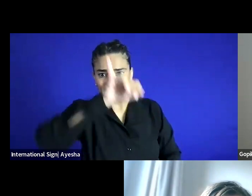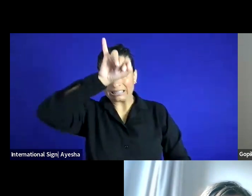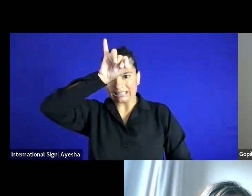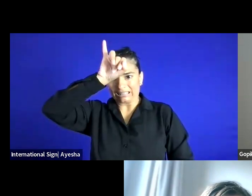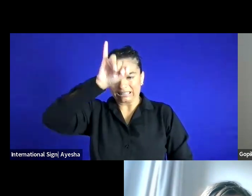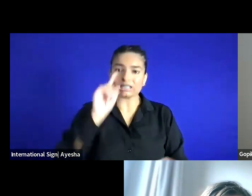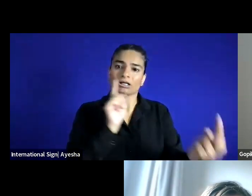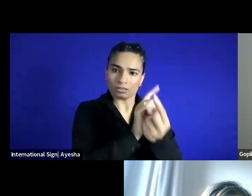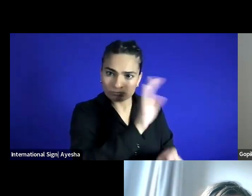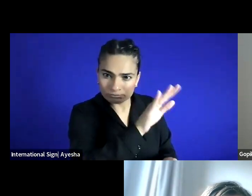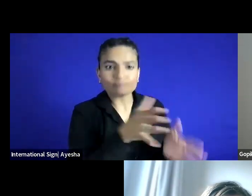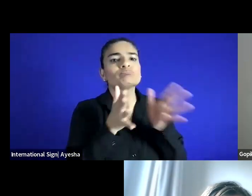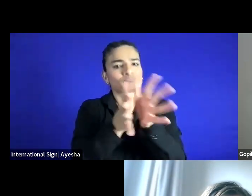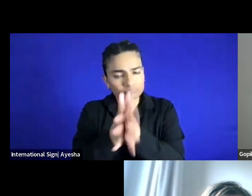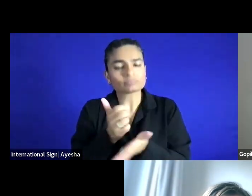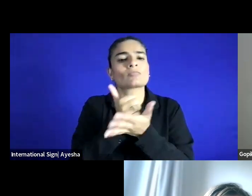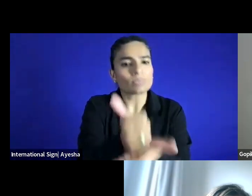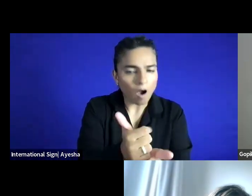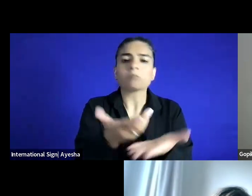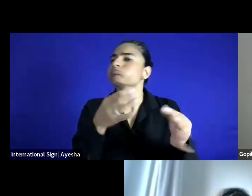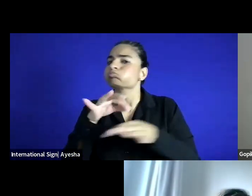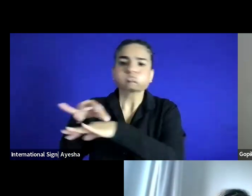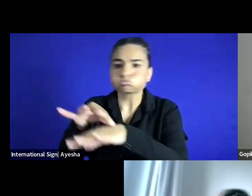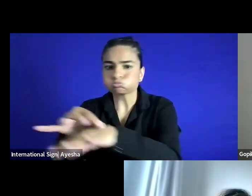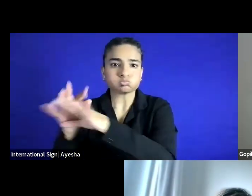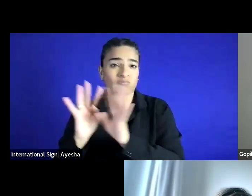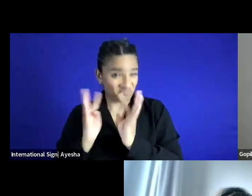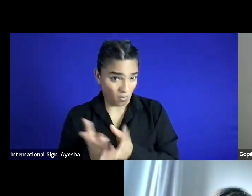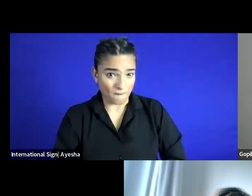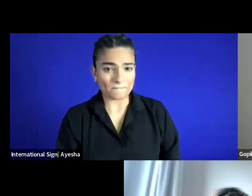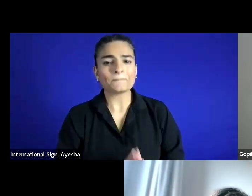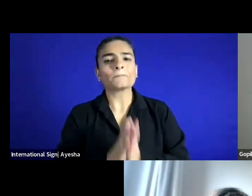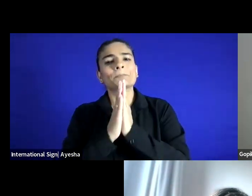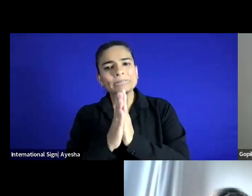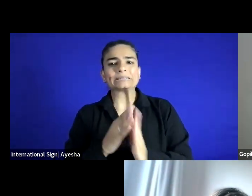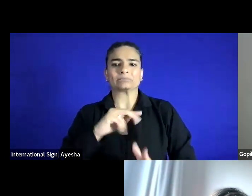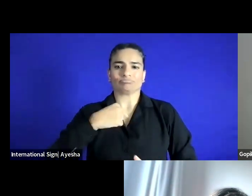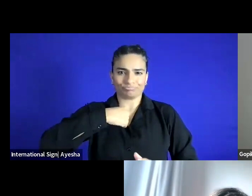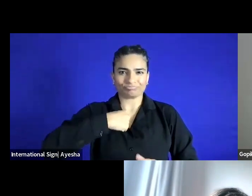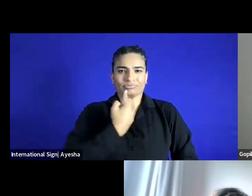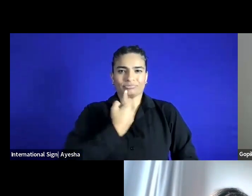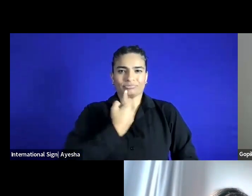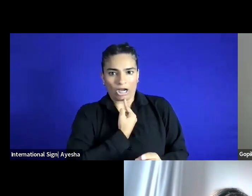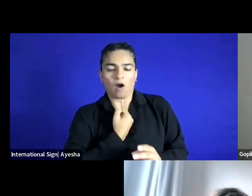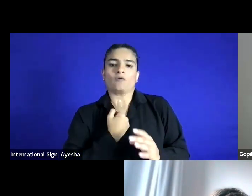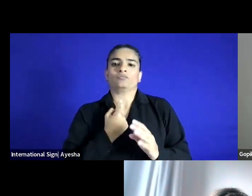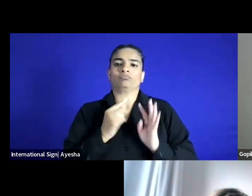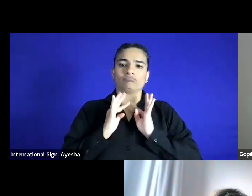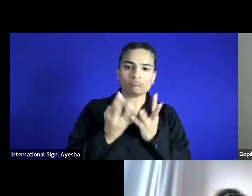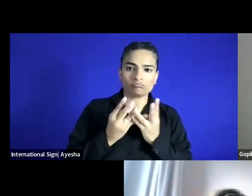in the run up to the forum and all your questions. Keep them coming and we'll make sure we can answer them as best as possible.